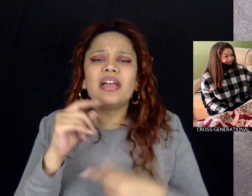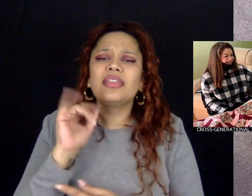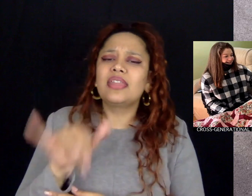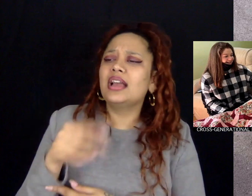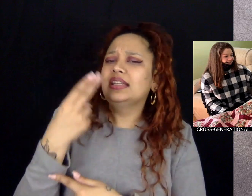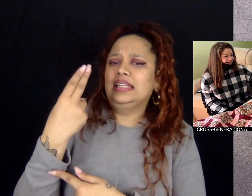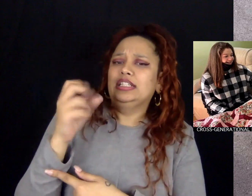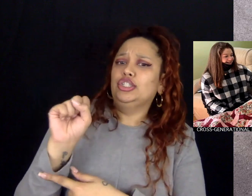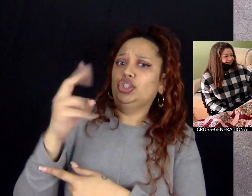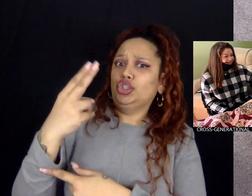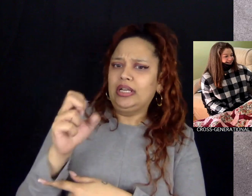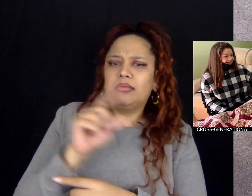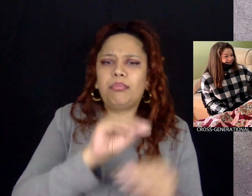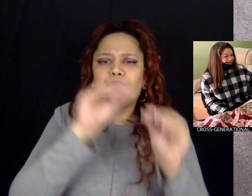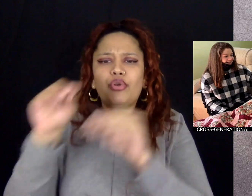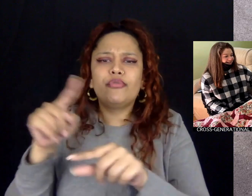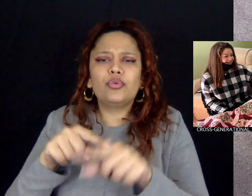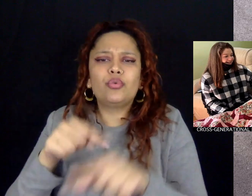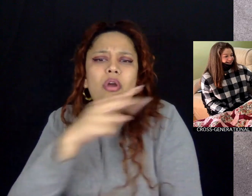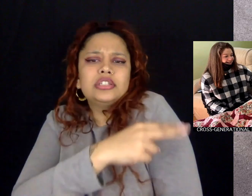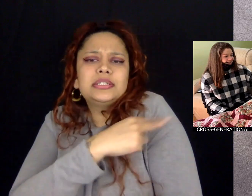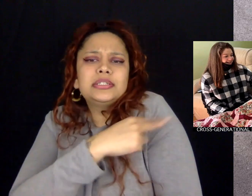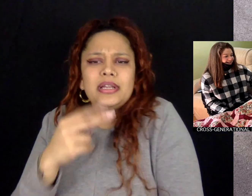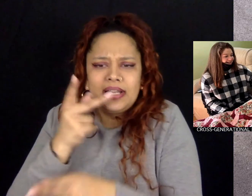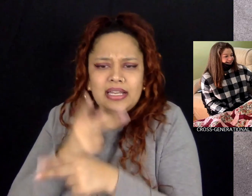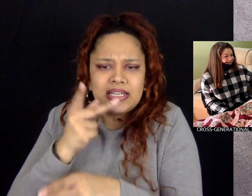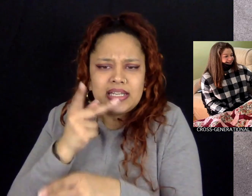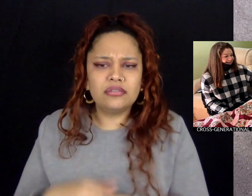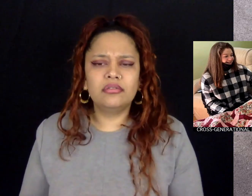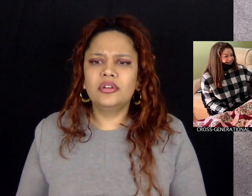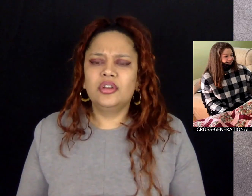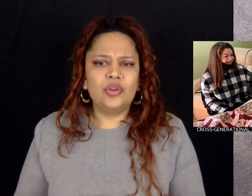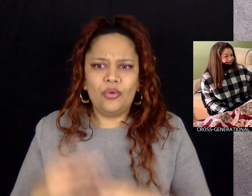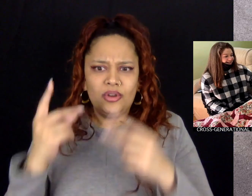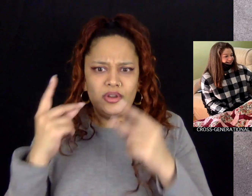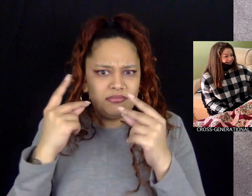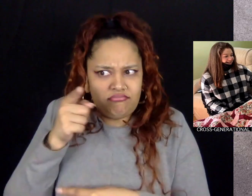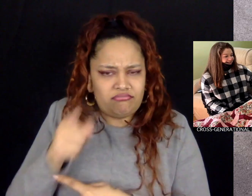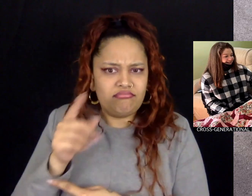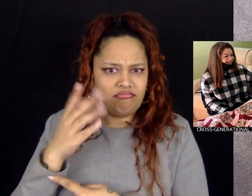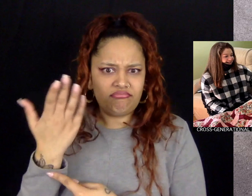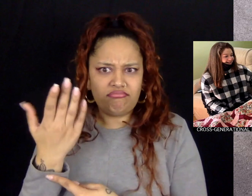but last month Just received a letter from Peck's family saying she was being moved to hospice care